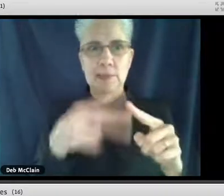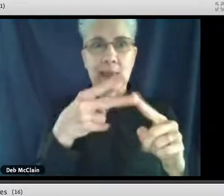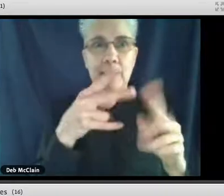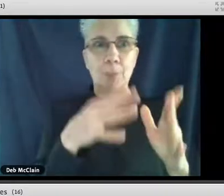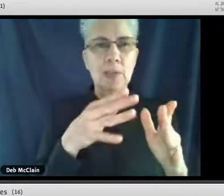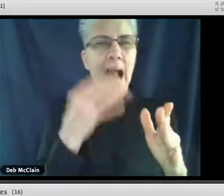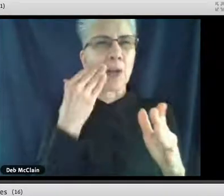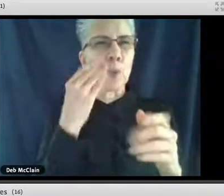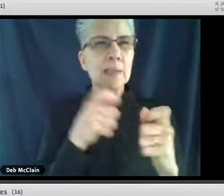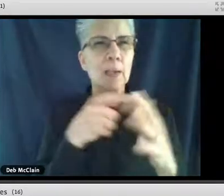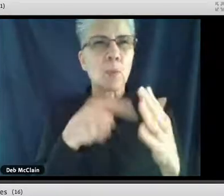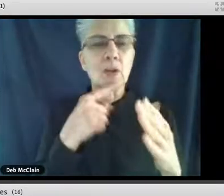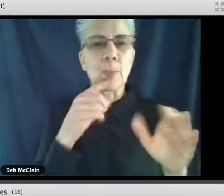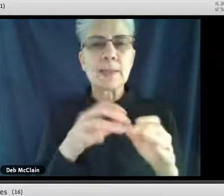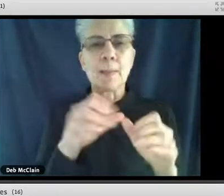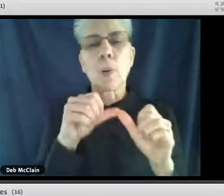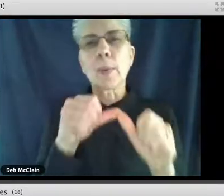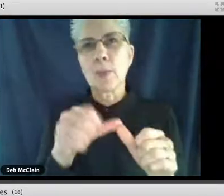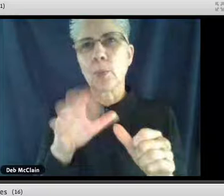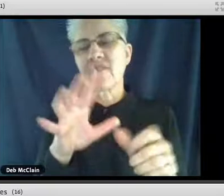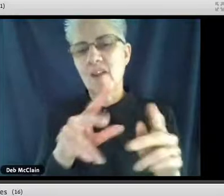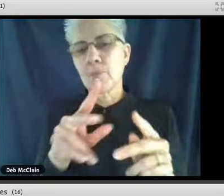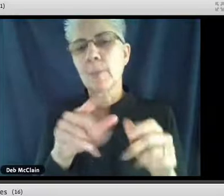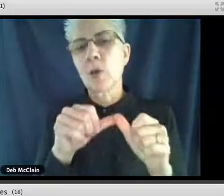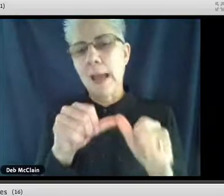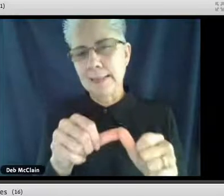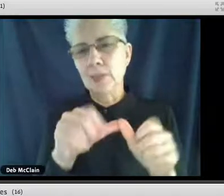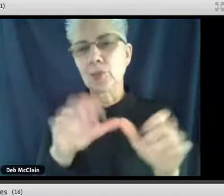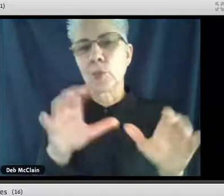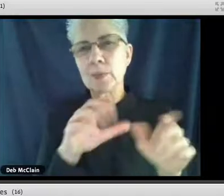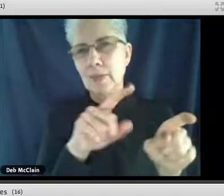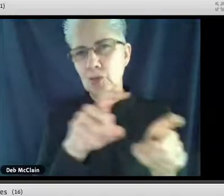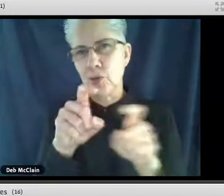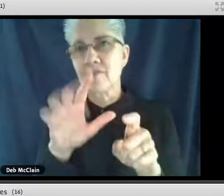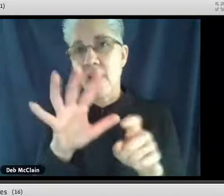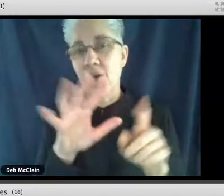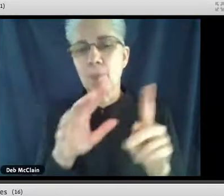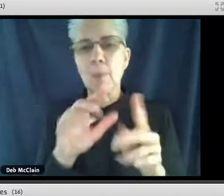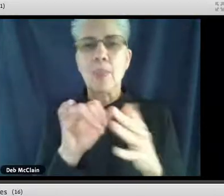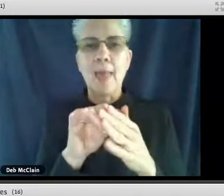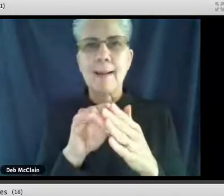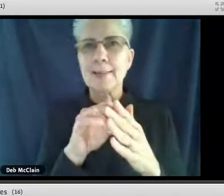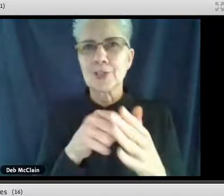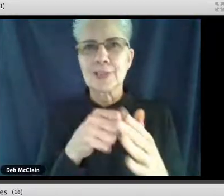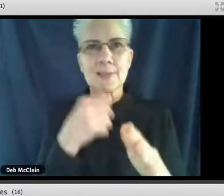but we continued. We did five people. So I continued and did the survey for five people, which kind of just nailed it down a little bit more.